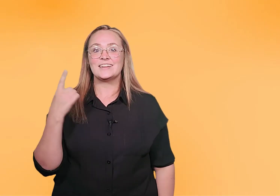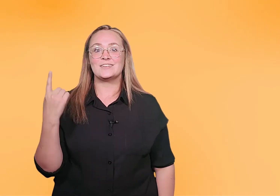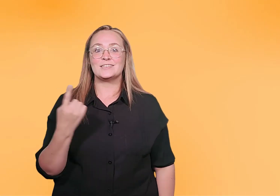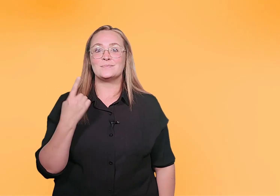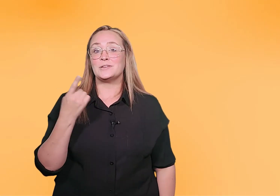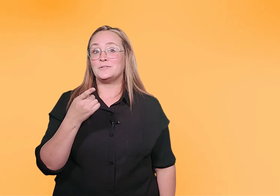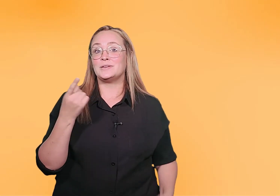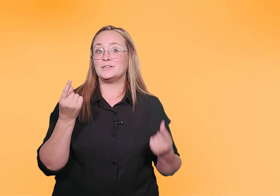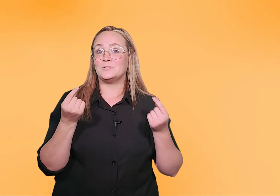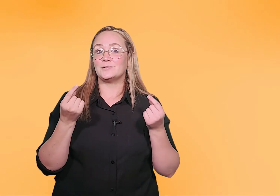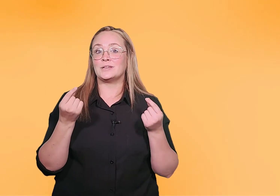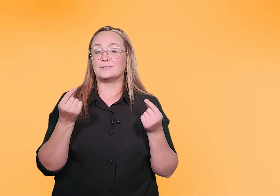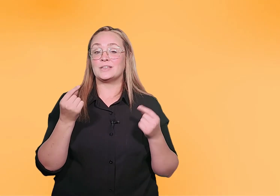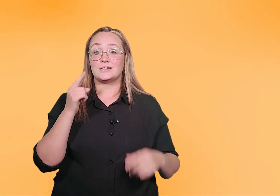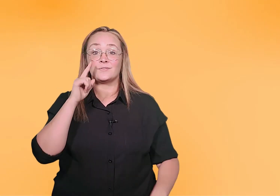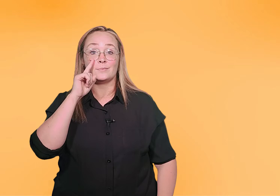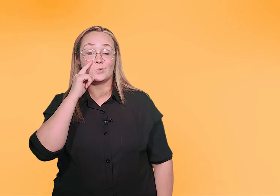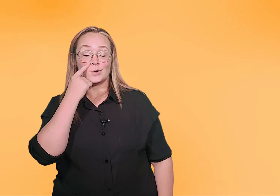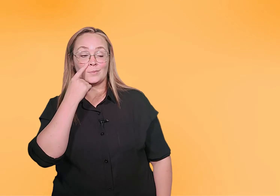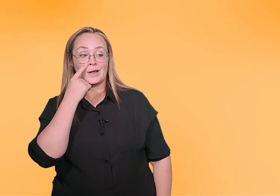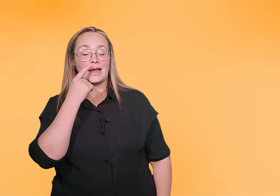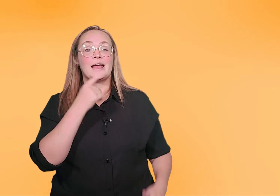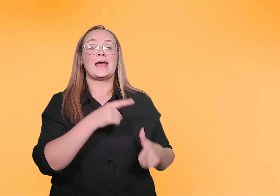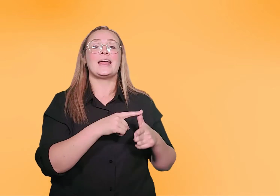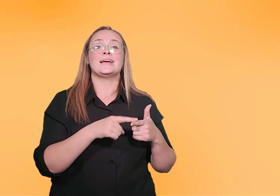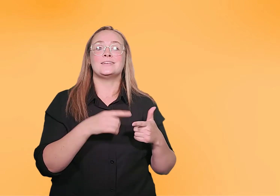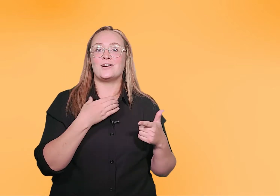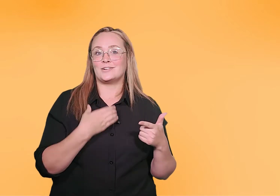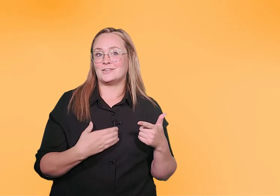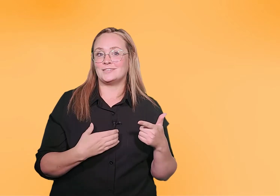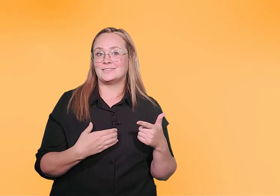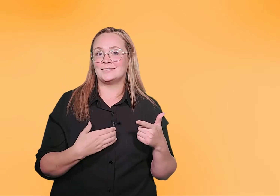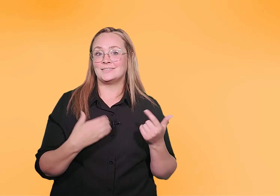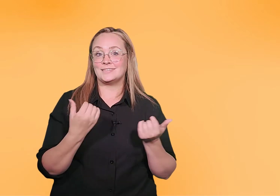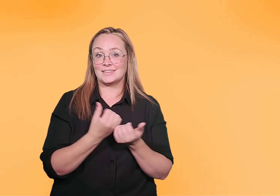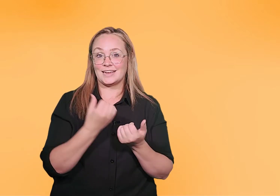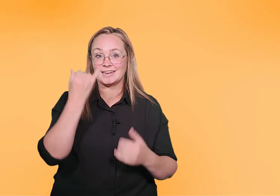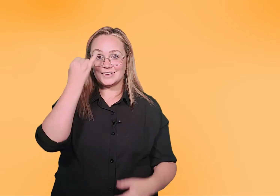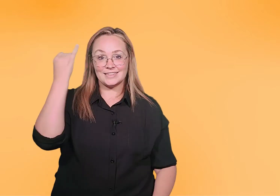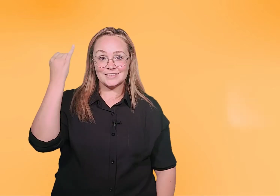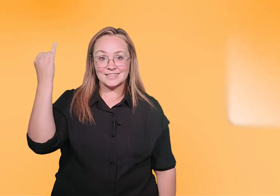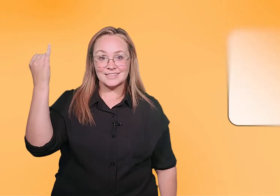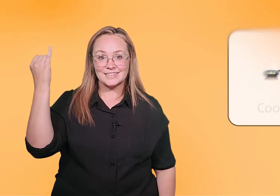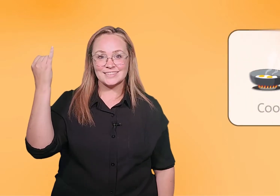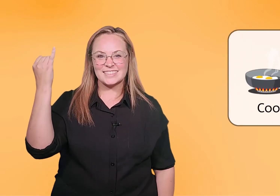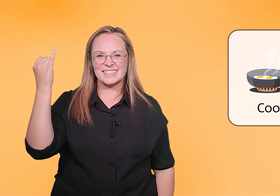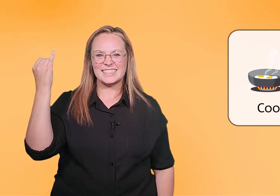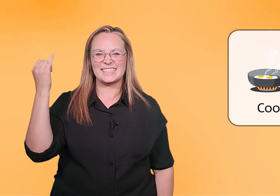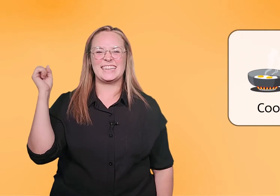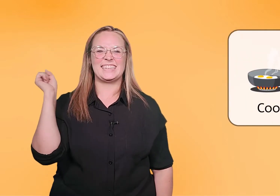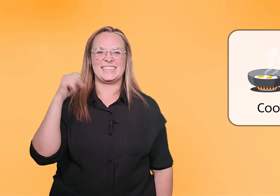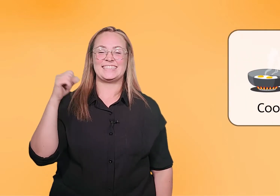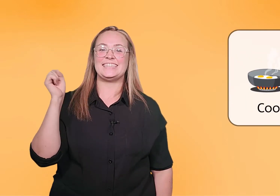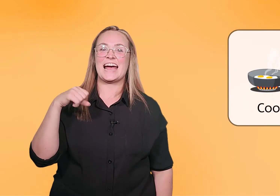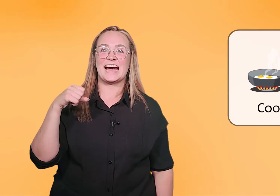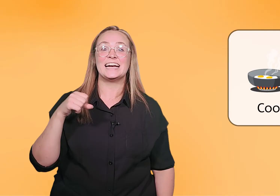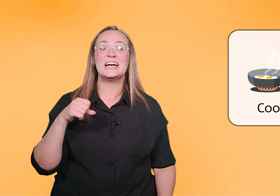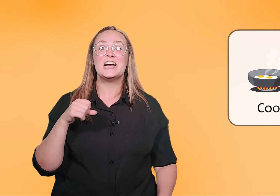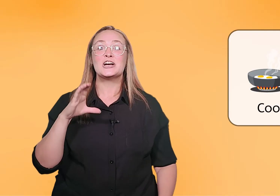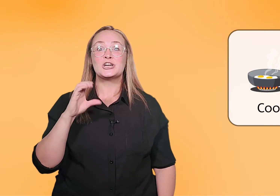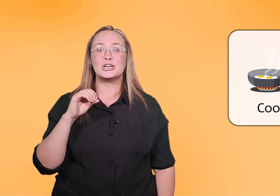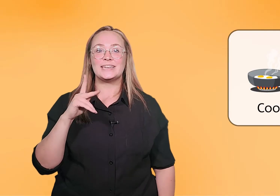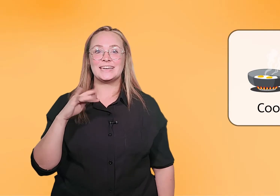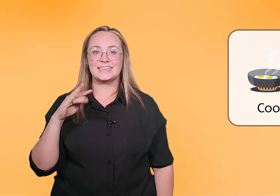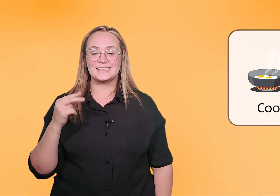There's something you can do that will satisfy boredom and hunger. Any ideas? Yeah, cooking.